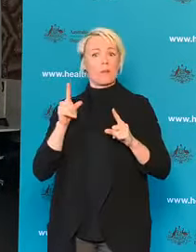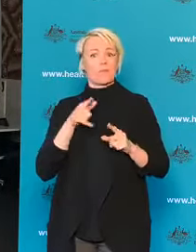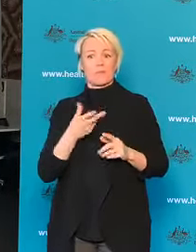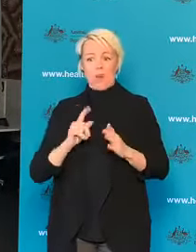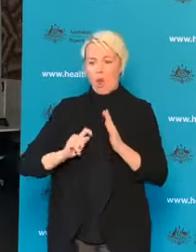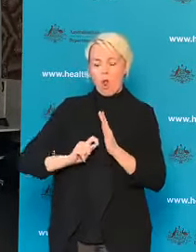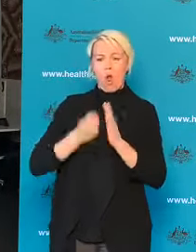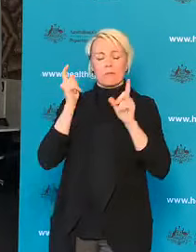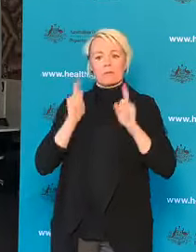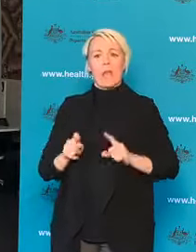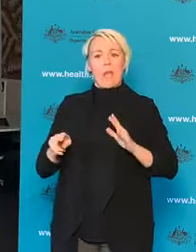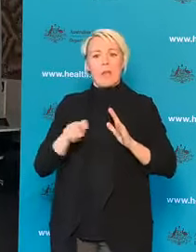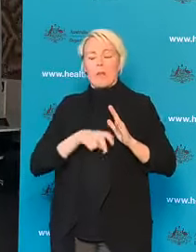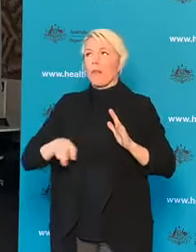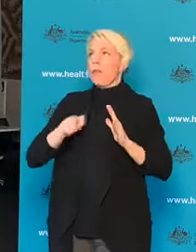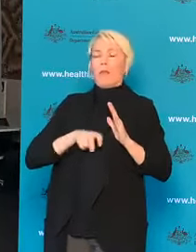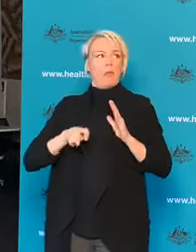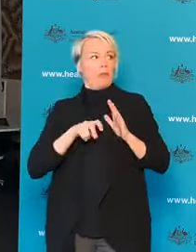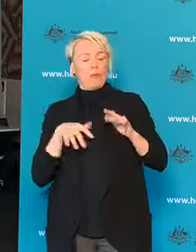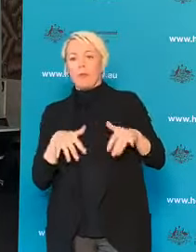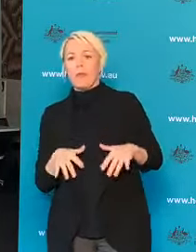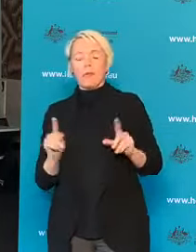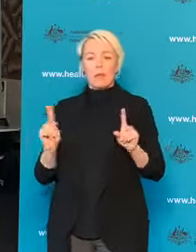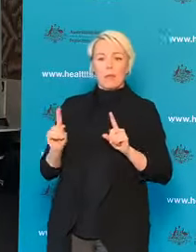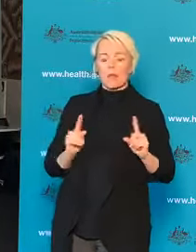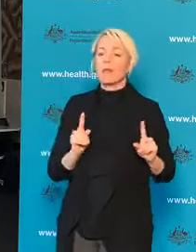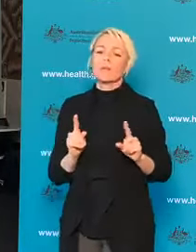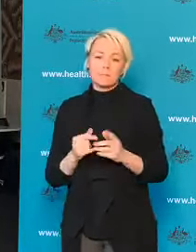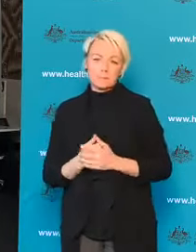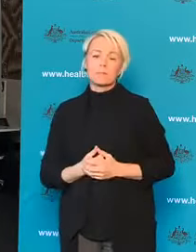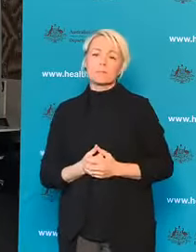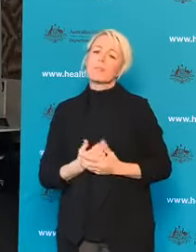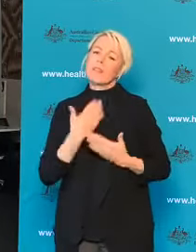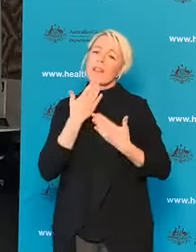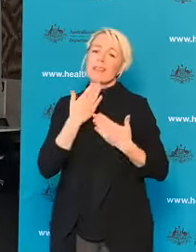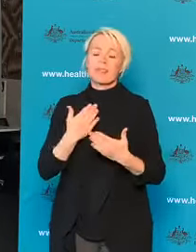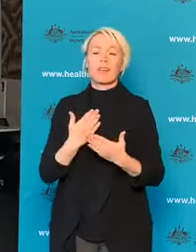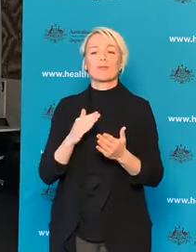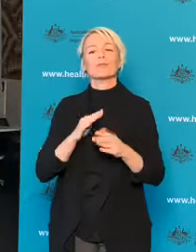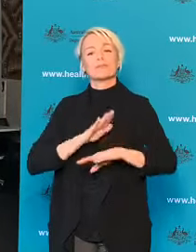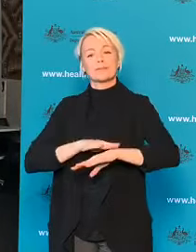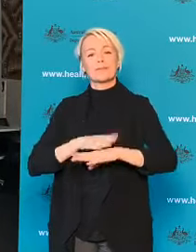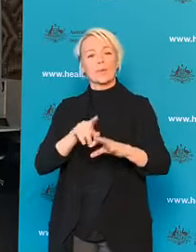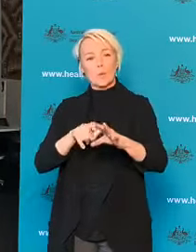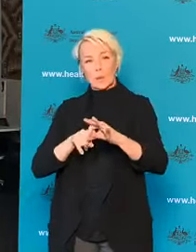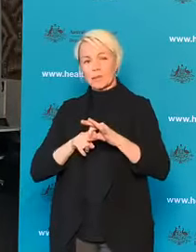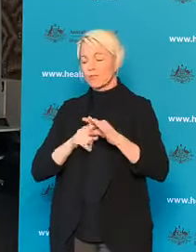in Melbourne and in other parts of the state at this time. Thank you I'm happy to take any questions.